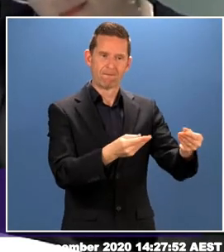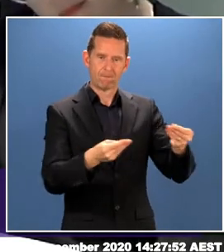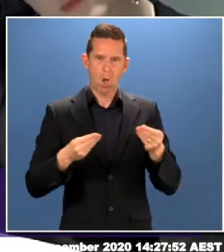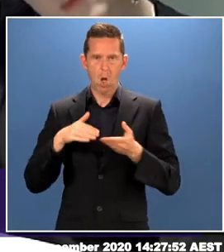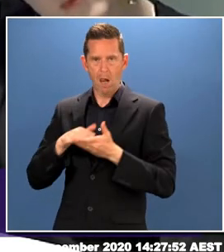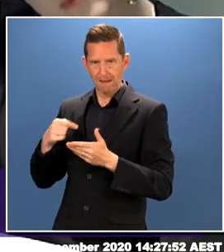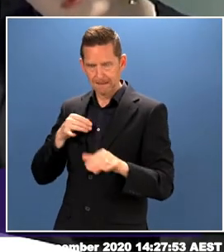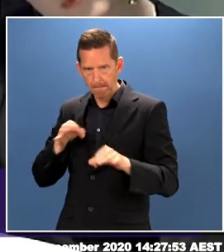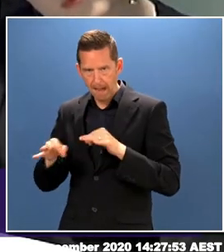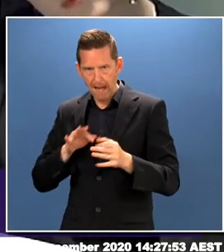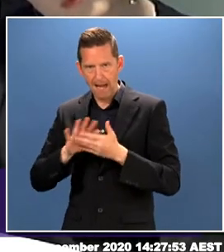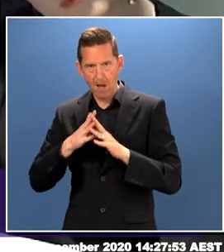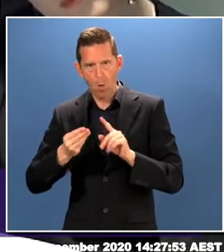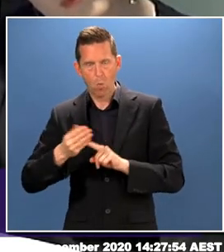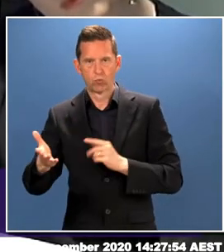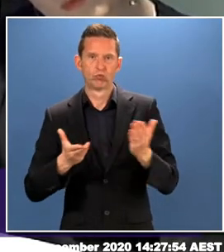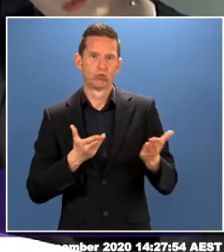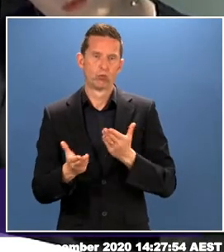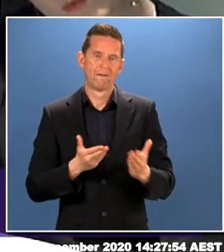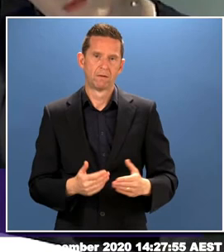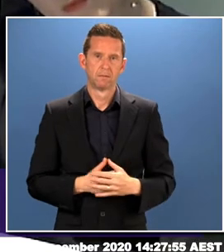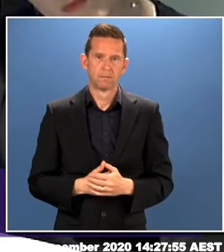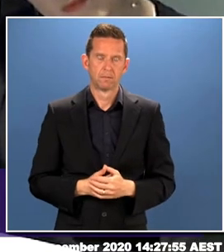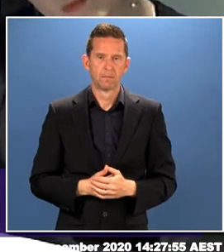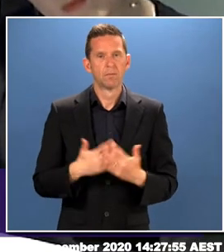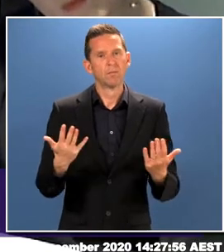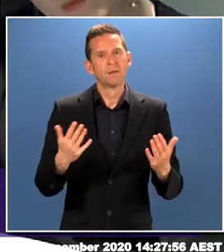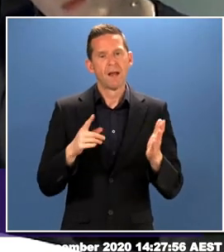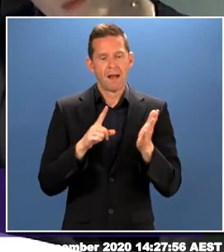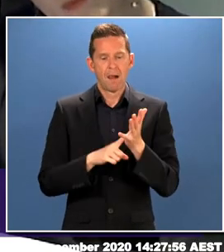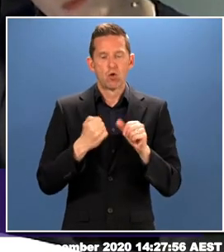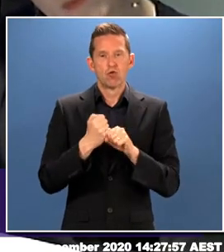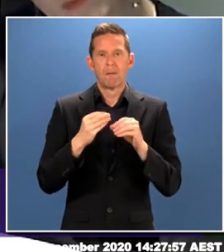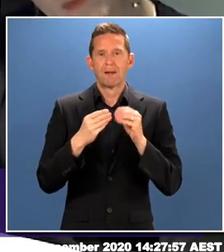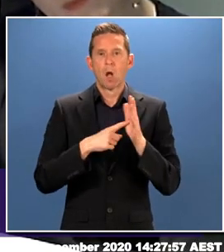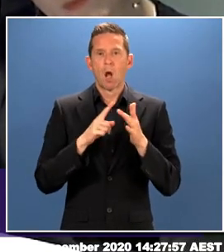And what we see is that we LGBTI people are not counted in the national